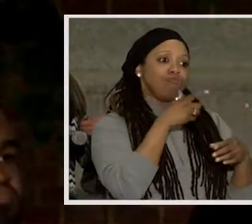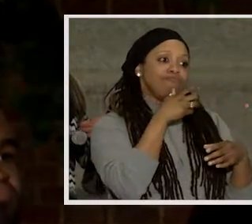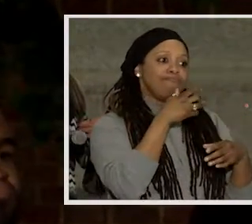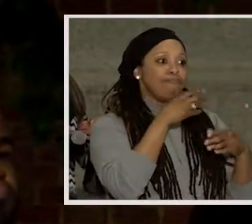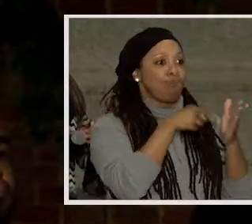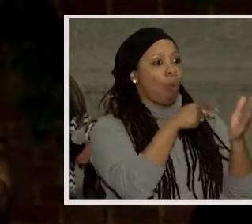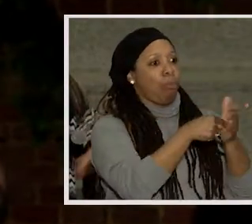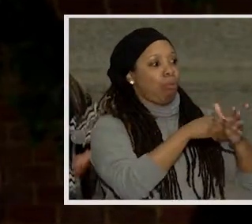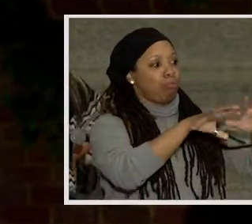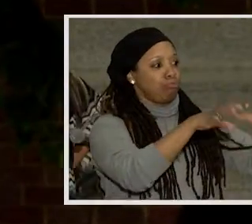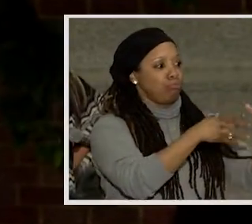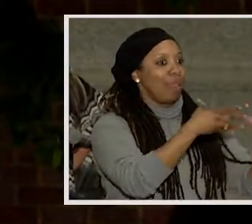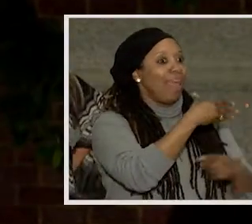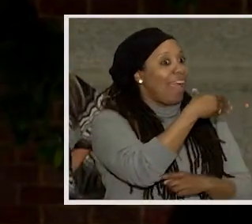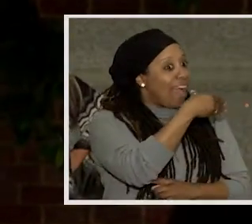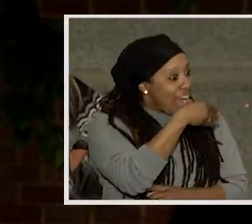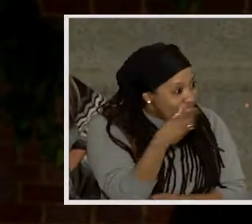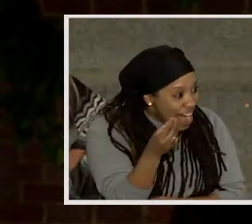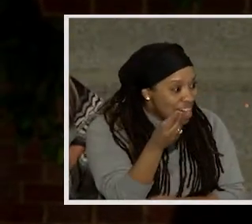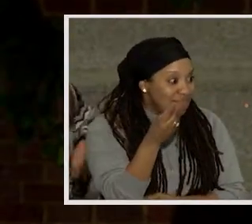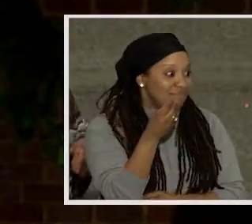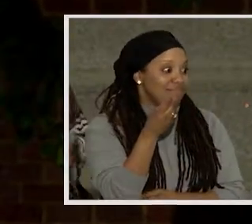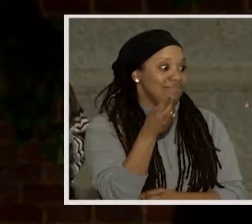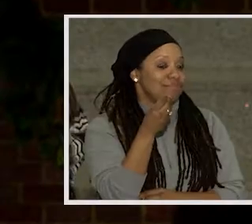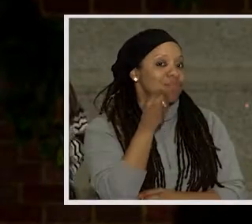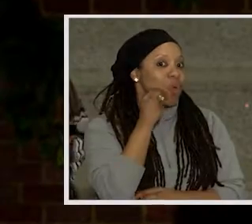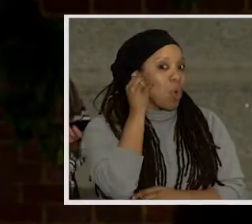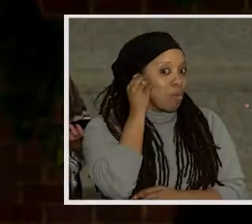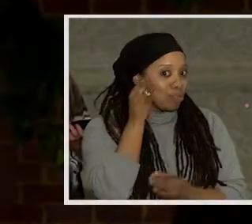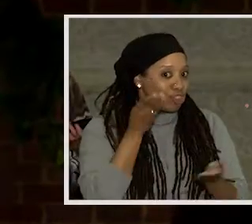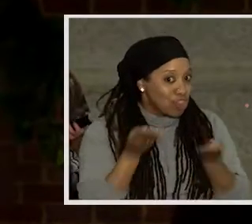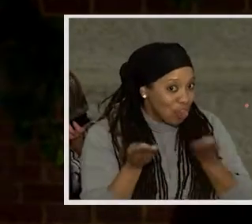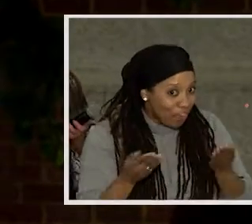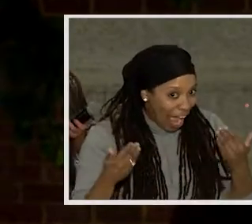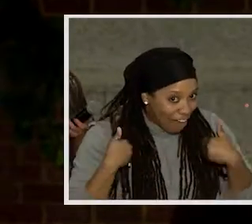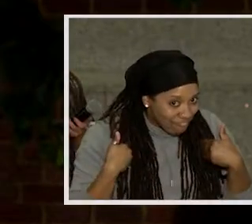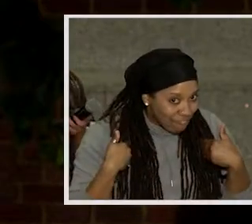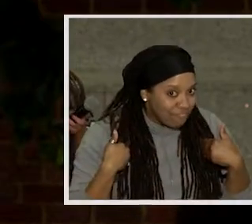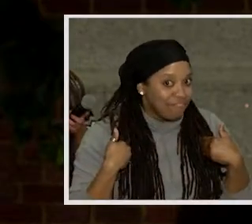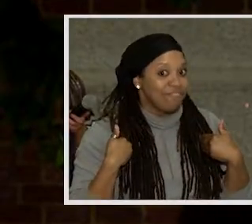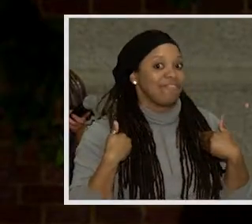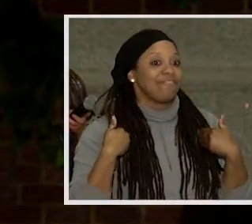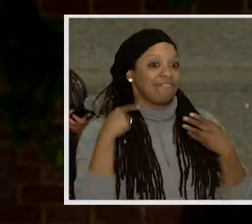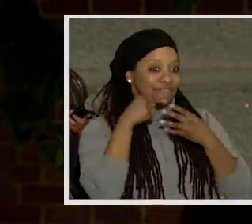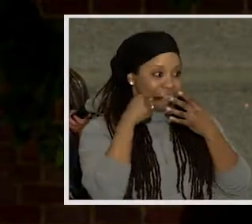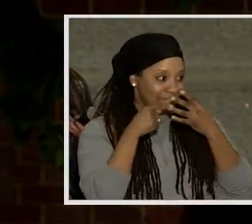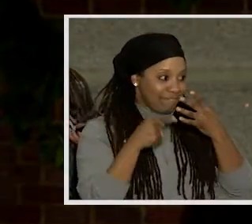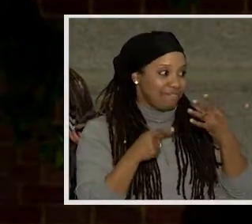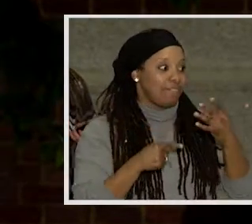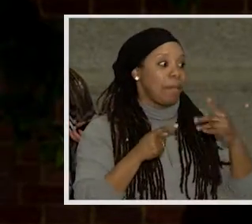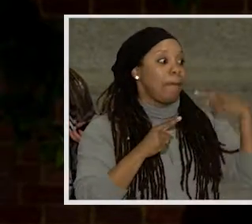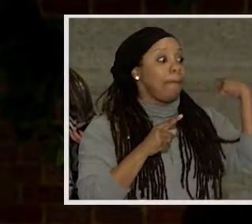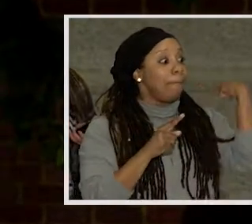AND FULLY FUNDING THE UNIVERSAL PAID LEAVE BILL THAT WAS JUST PASSED. START-UP FUNDING, ONE-TIME COSTS THAT'S WHAT WE WANT TO SEE.